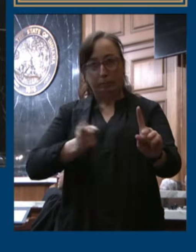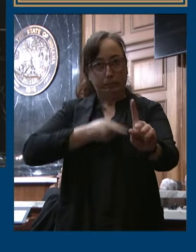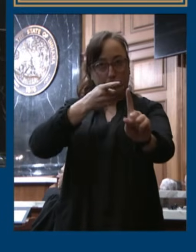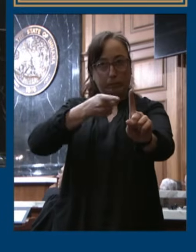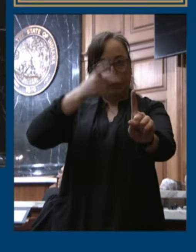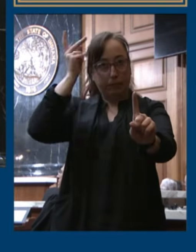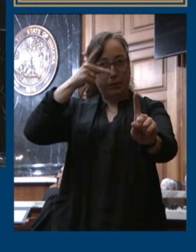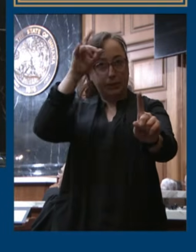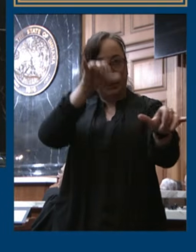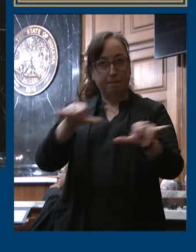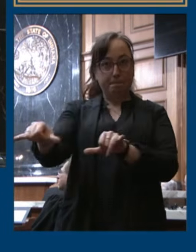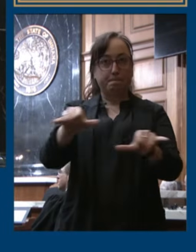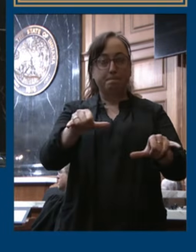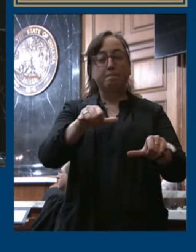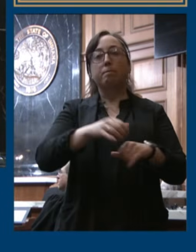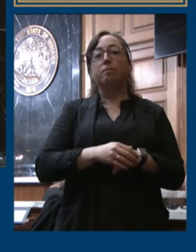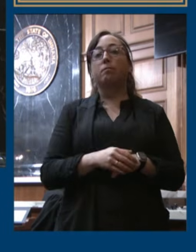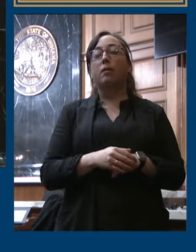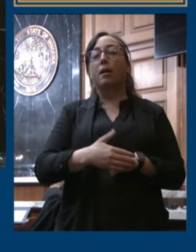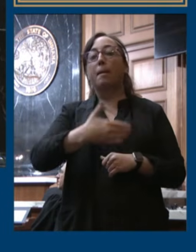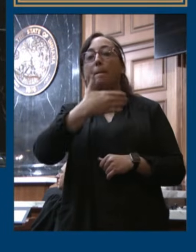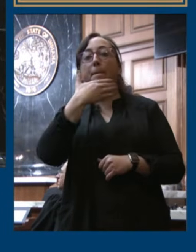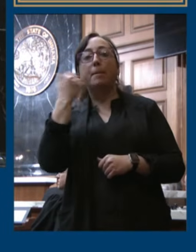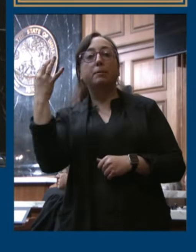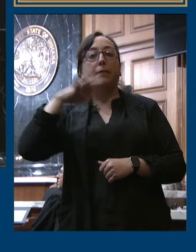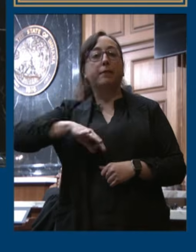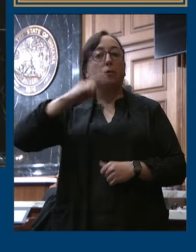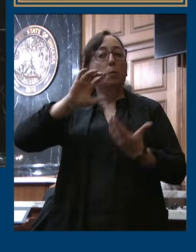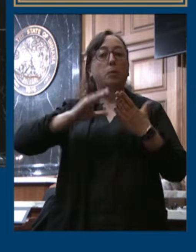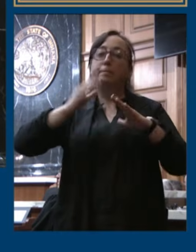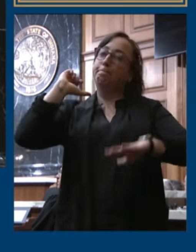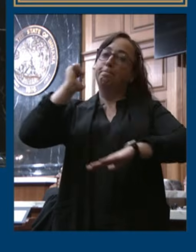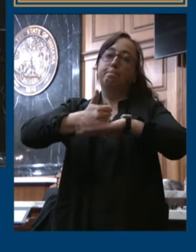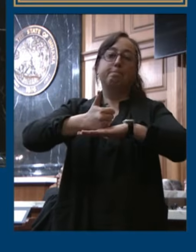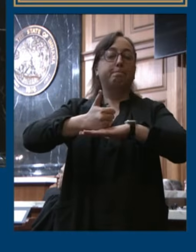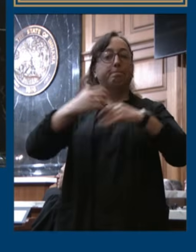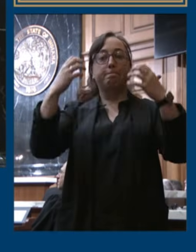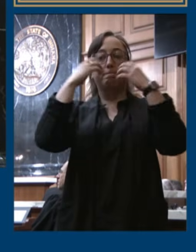IN CASS COUNTY, THE PROSECUTOR, PUBLIC DEFENDER, PRETRIAL DIRECTOR, AND JUDGE AGREE ON A SHARED PHILOSOPHY: IMPLEMENT WHAT IS BEST FOR THE COMMUNITY THEY LOVE.